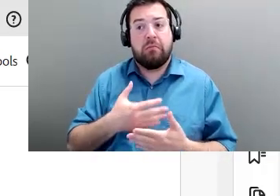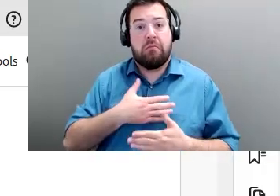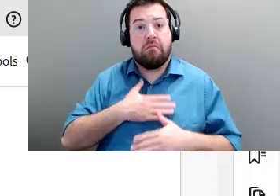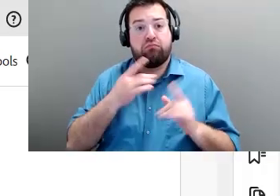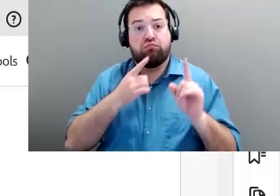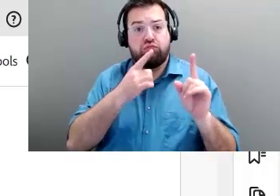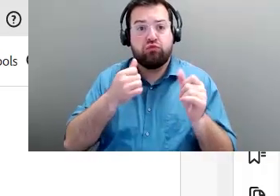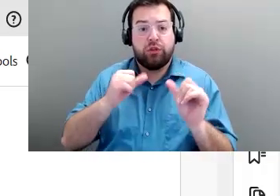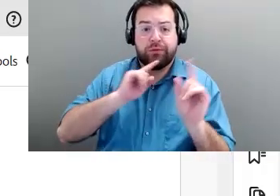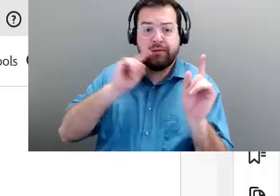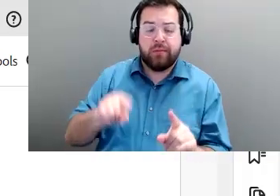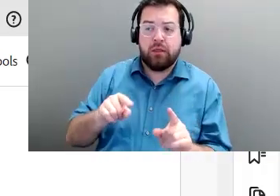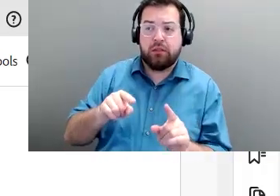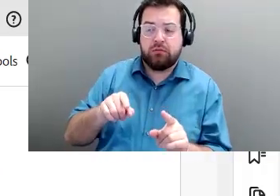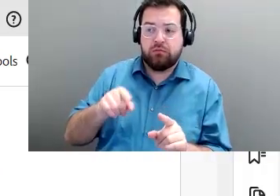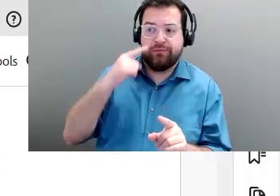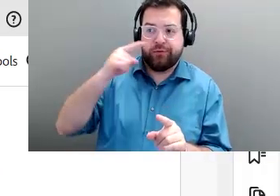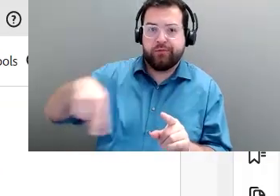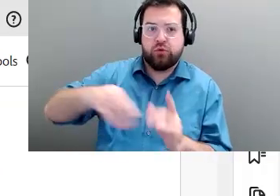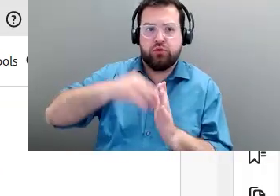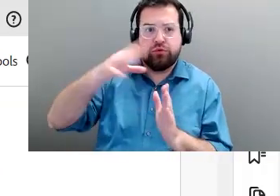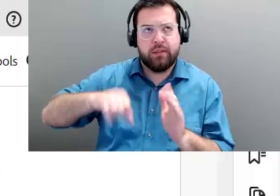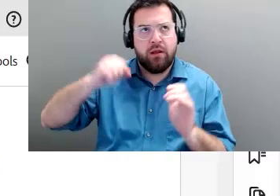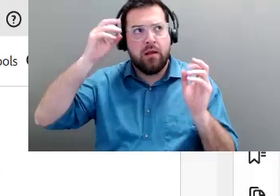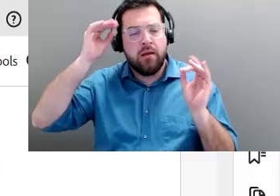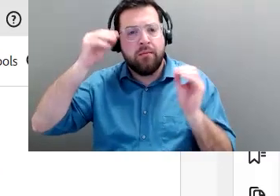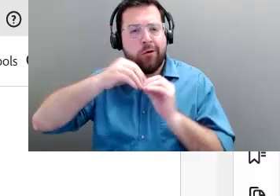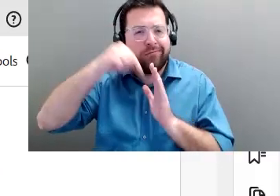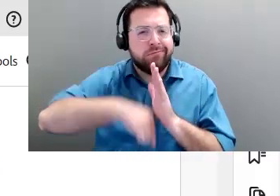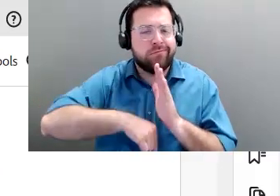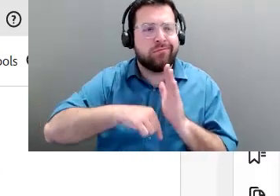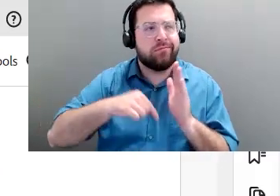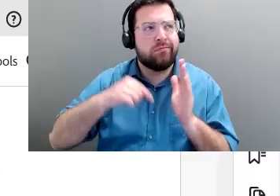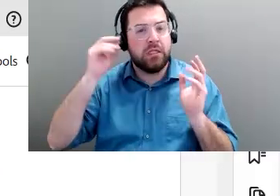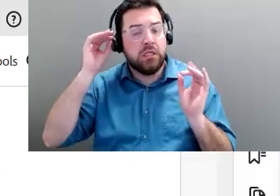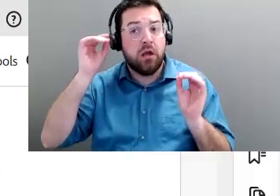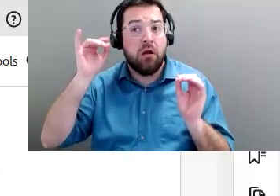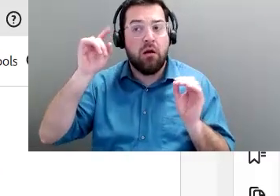in a way that makes them think about things, ask them questions.